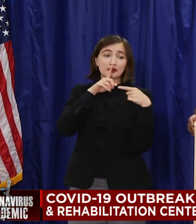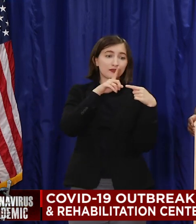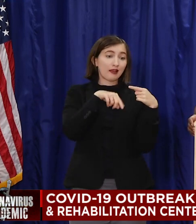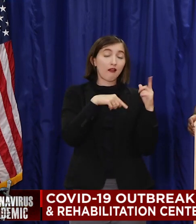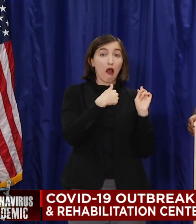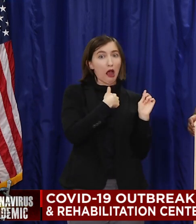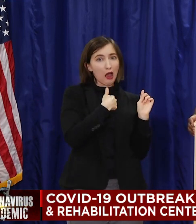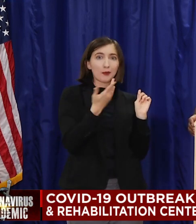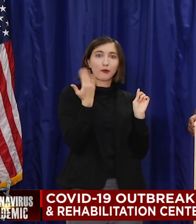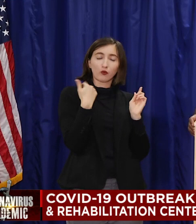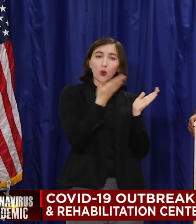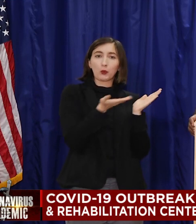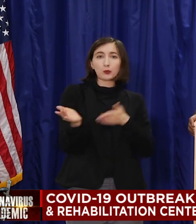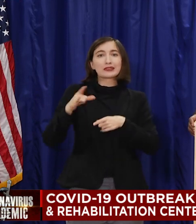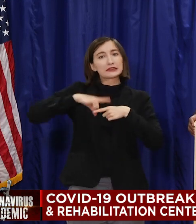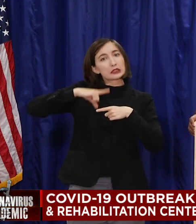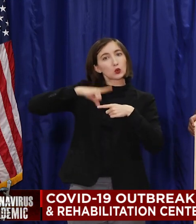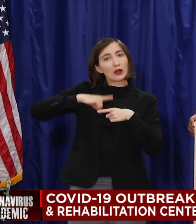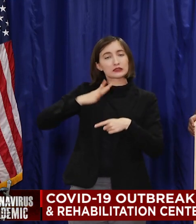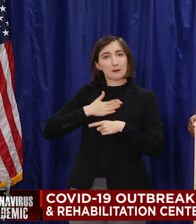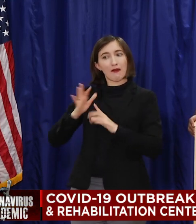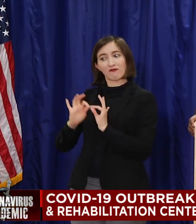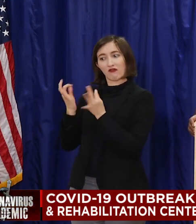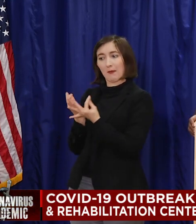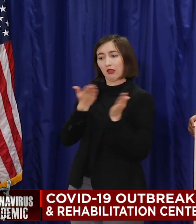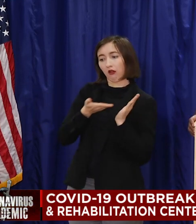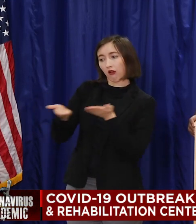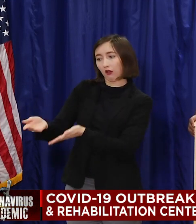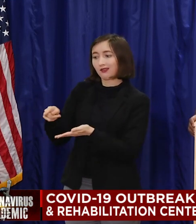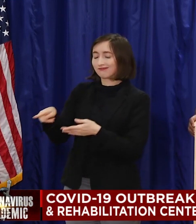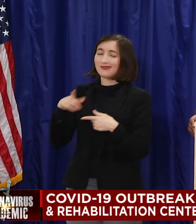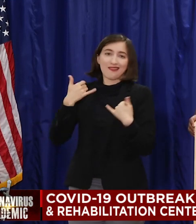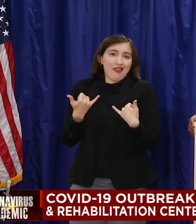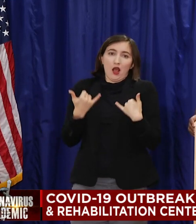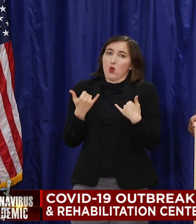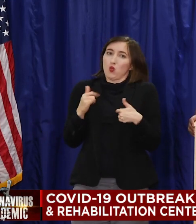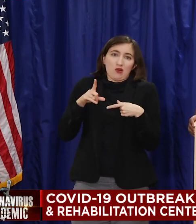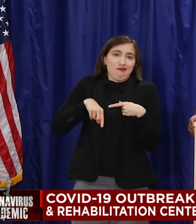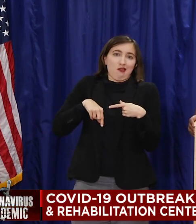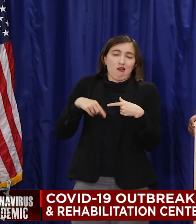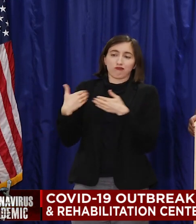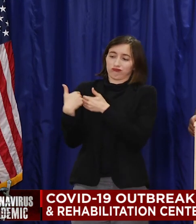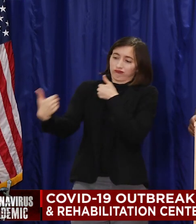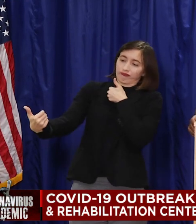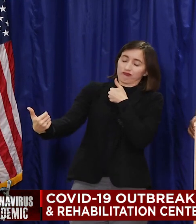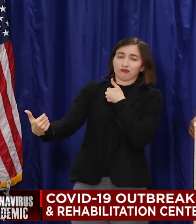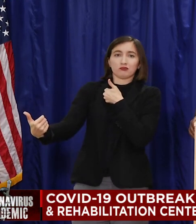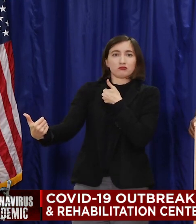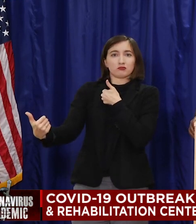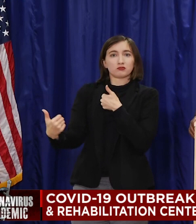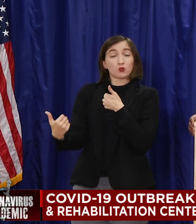OF CARE FROM A LOT OF PERSONNEL. SO WHEN YOU HAVE ONE CASE IN ONE OF PERSONNEL. SO WHEN YOU HAVE ONE CASE IN ONE NURSING HOME. YOU CAN EXPECT ONE CASE IN ONE NURSING HOME. YOU CAN EXPECT THAT THEY'RE GOING TO HAVE A NURSING HOME. YOU CAN EXPECT THAT THEY'RE GOING TO HAVE A SERIOUS SITUATION ON THEIR THAT THEY'RE GOING TO HAVE A SERIOUS SITUATION ON THEIR HANDS AGAIN